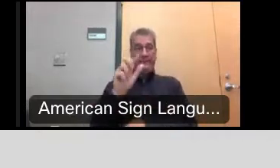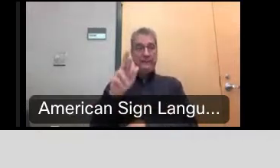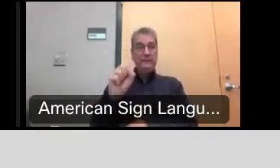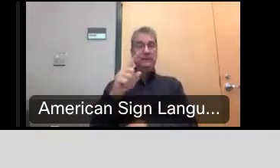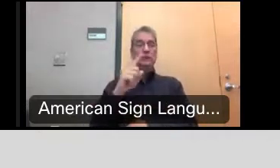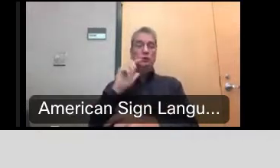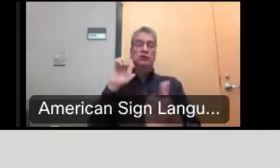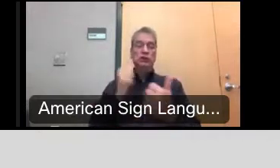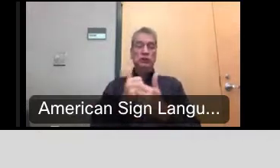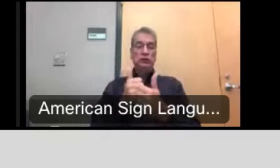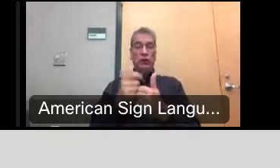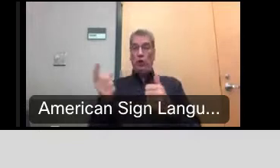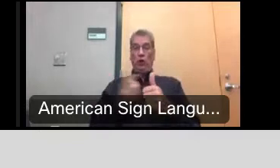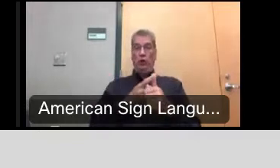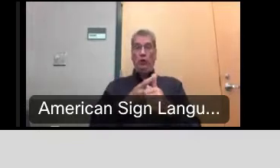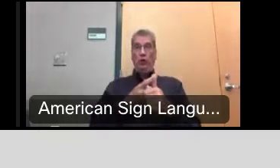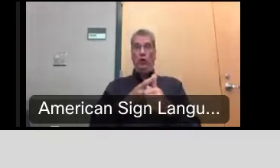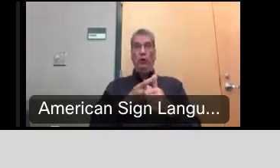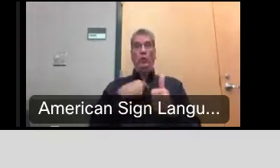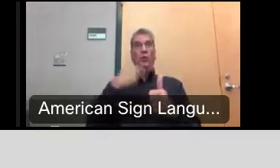initially, the idea was, you were going to get.